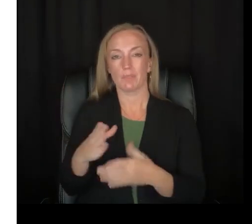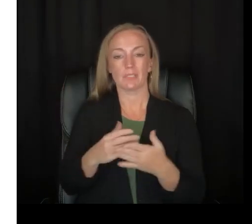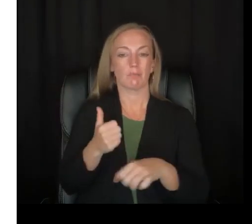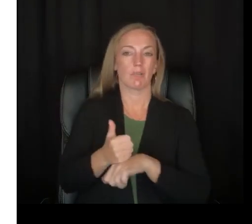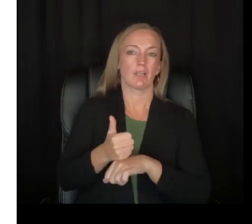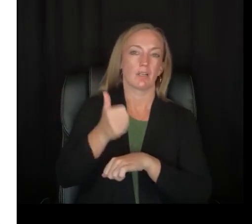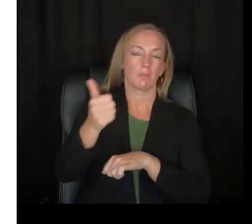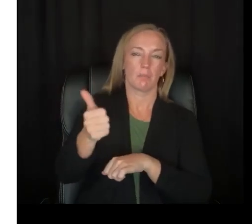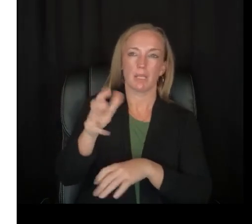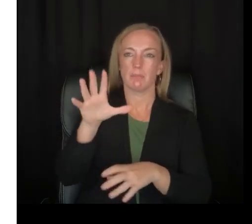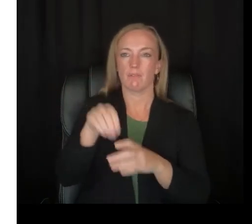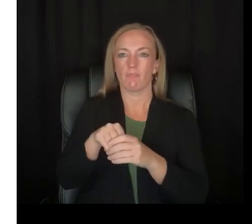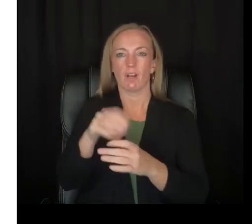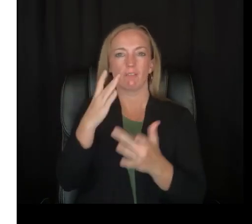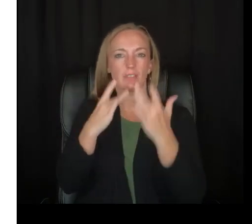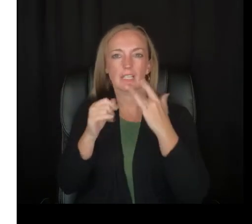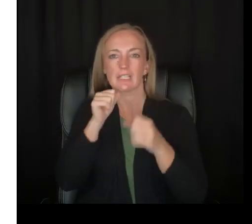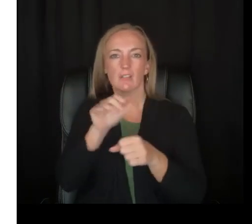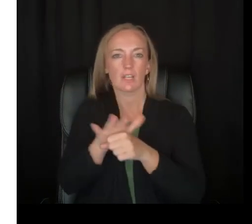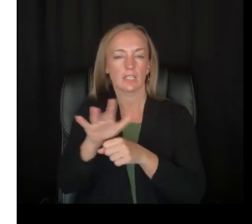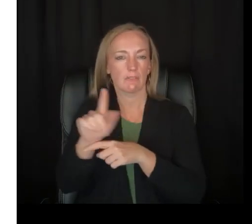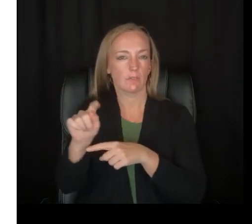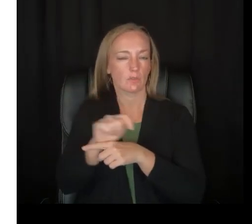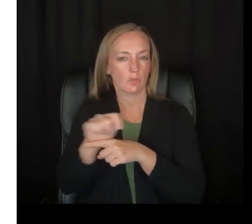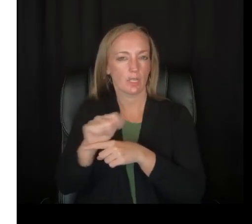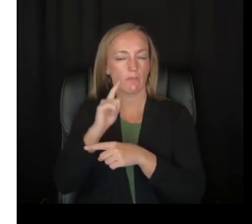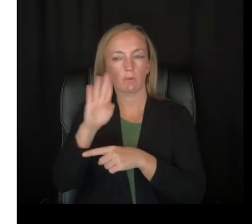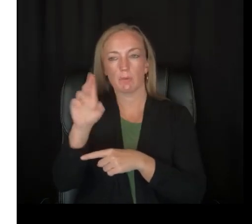involving lack of training of bus drivers or aids,